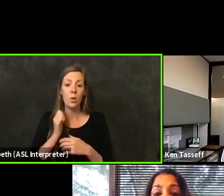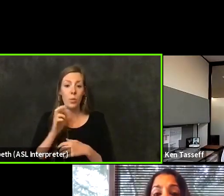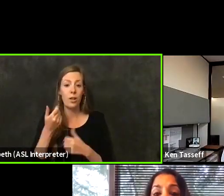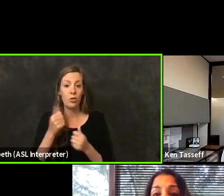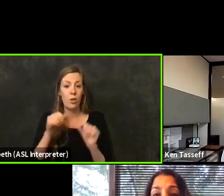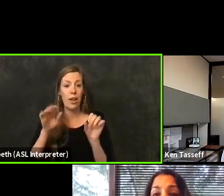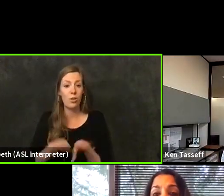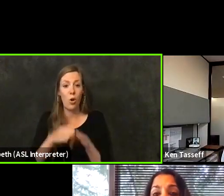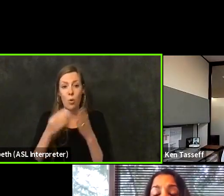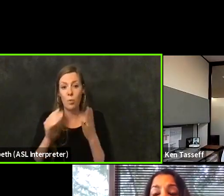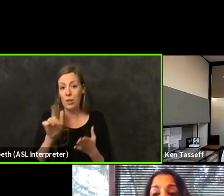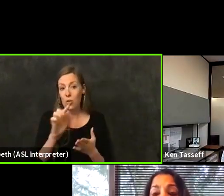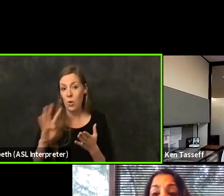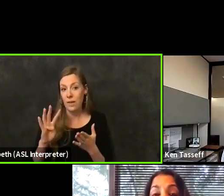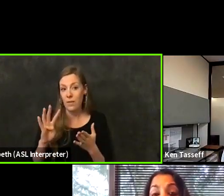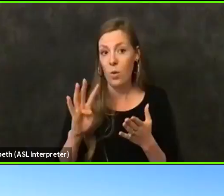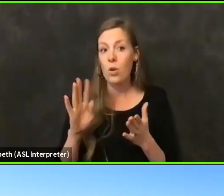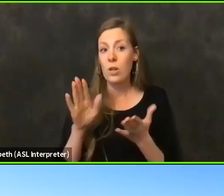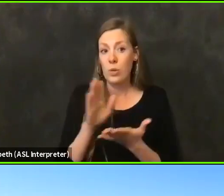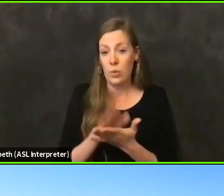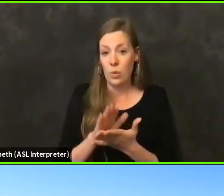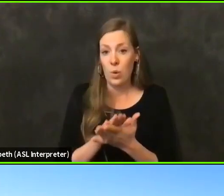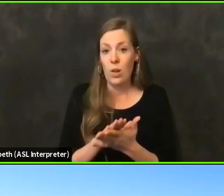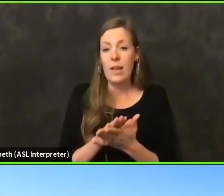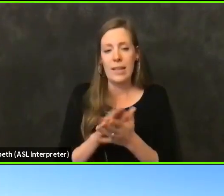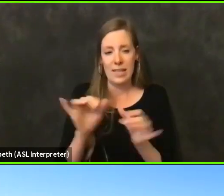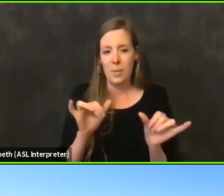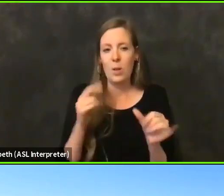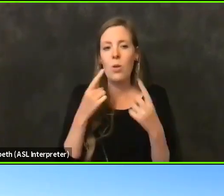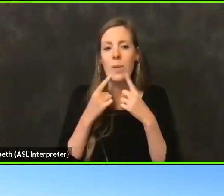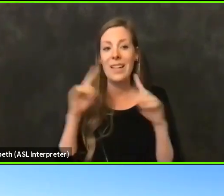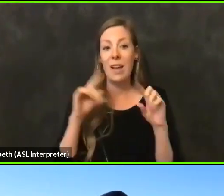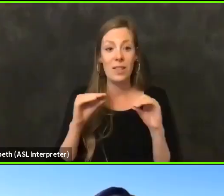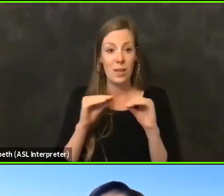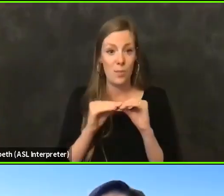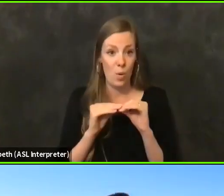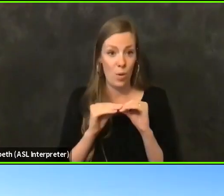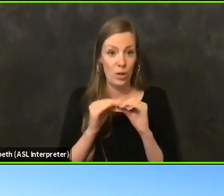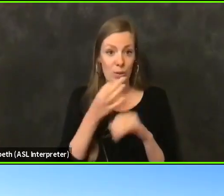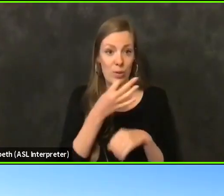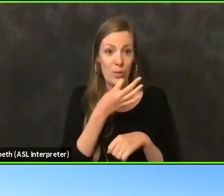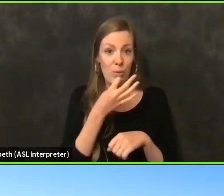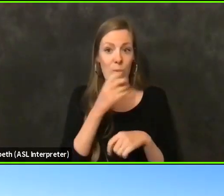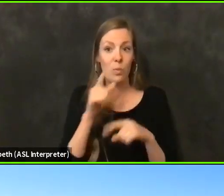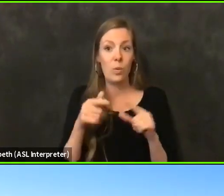very soon we'll be announcing more schools reopen once we can move into the red tier,